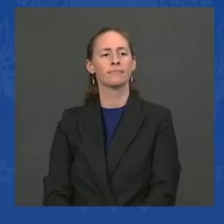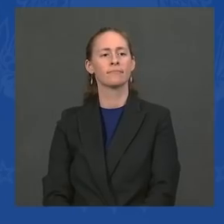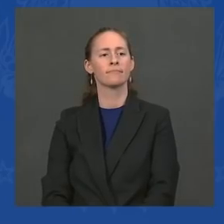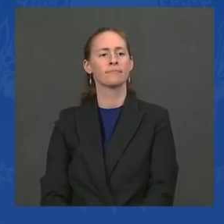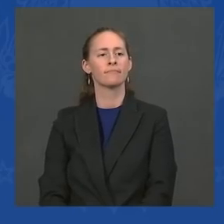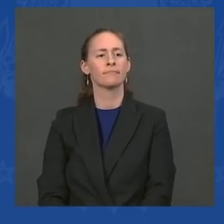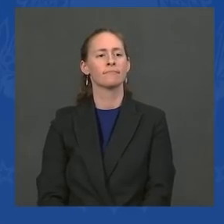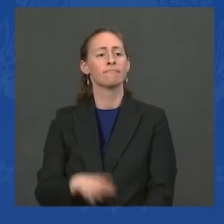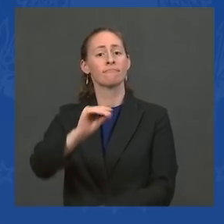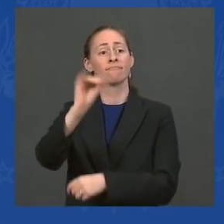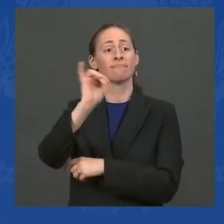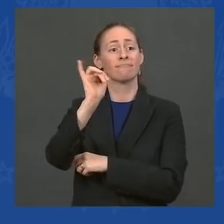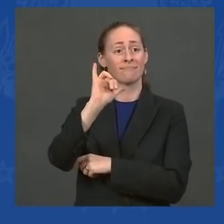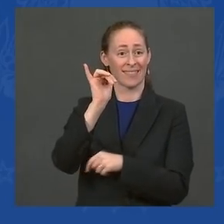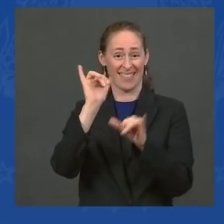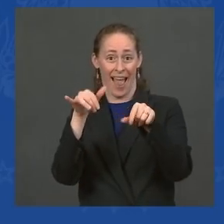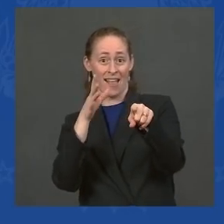which --